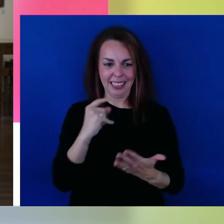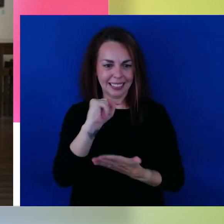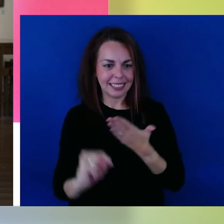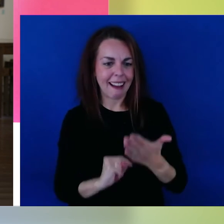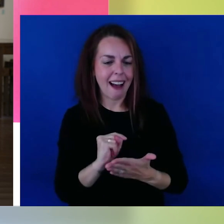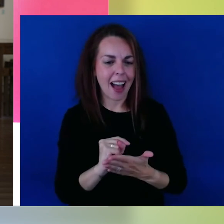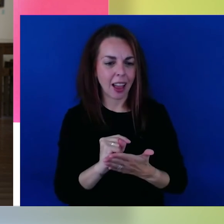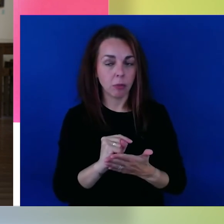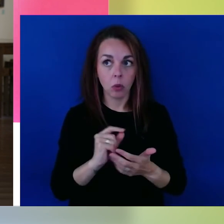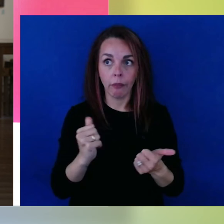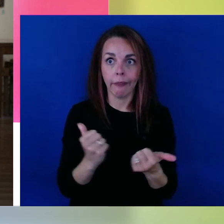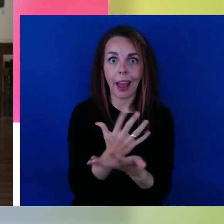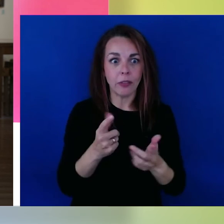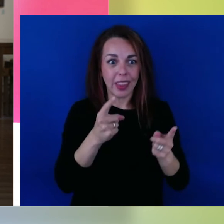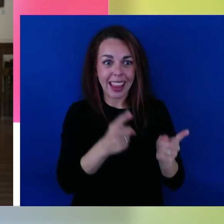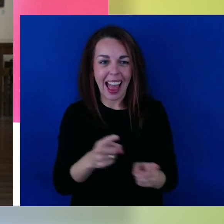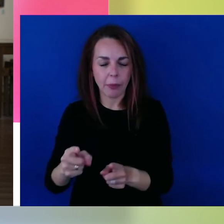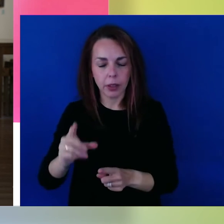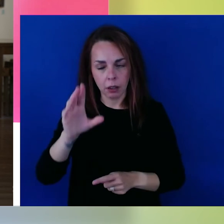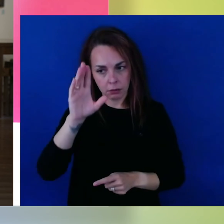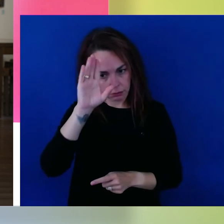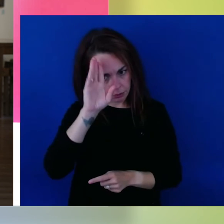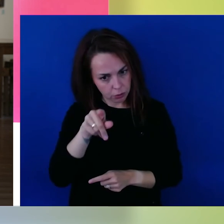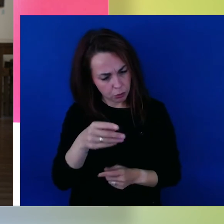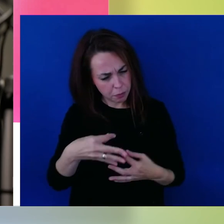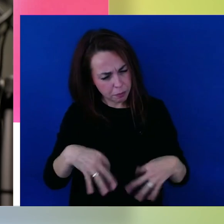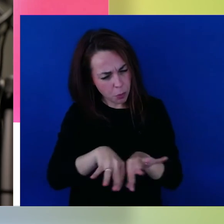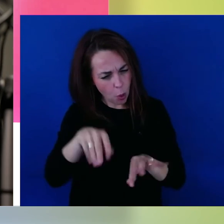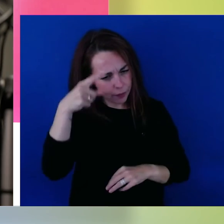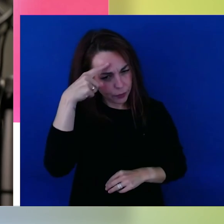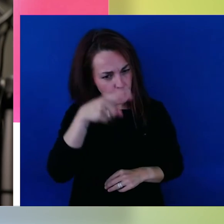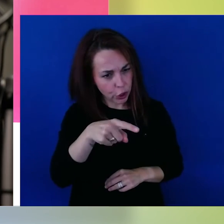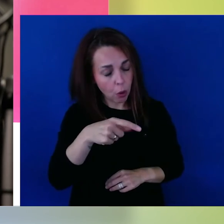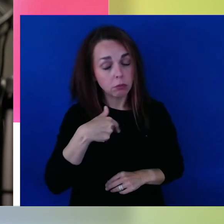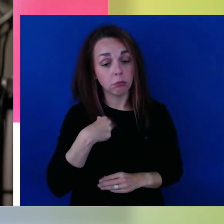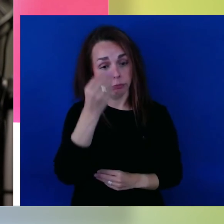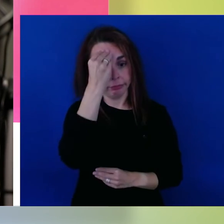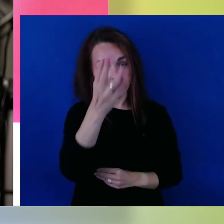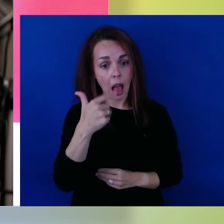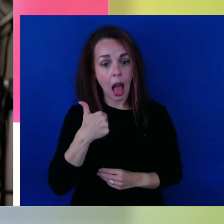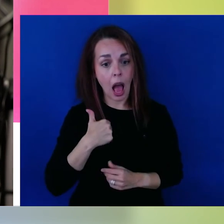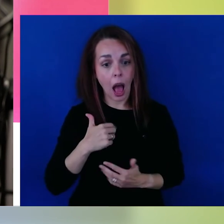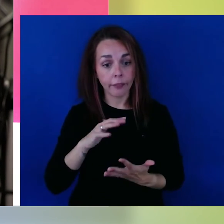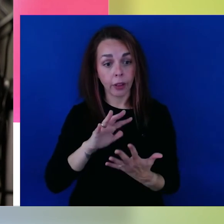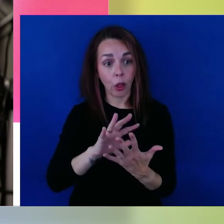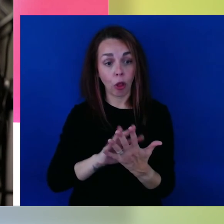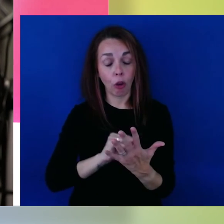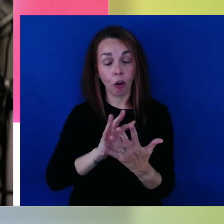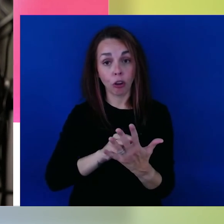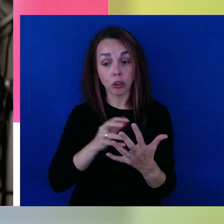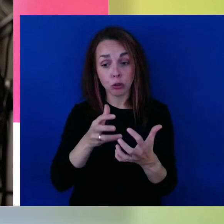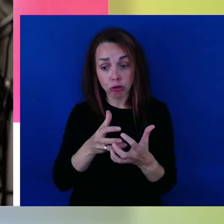And I know how important this is to you. And I will just say, I've learned a silly amount from you